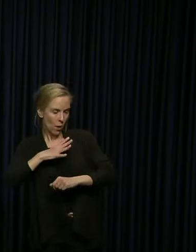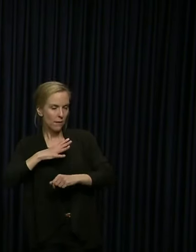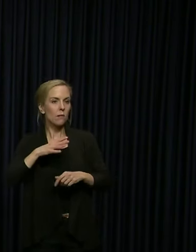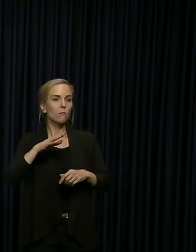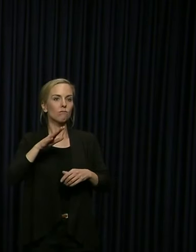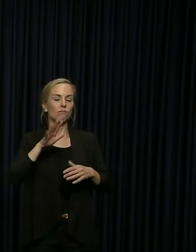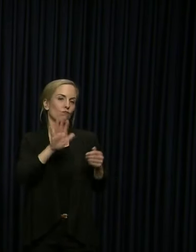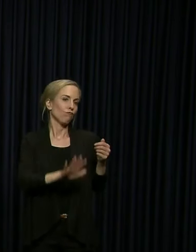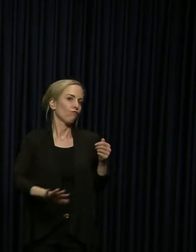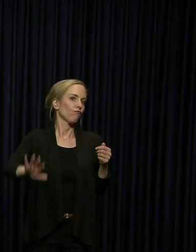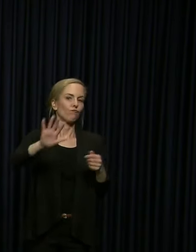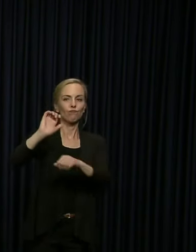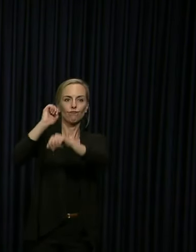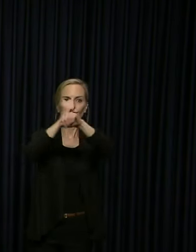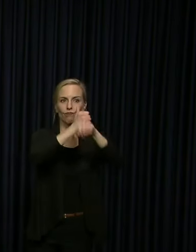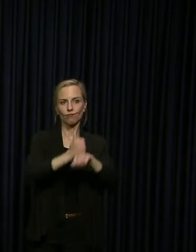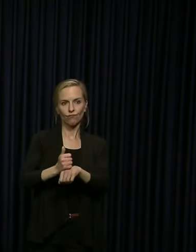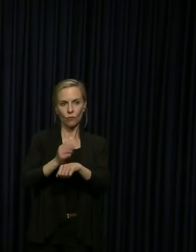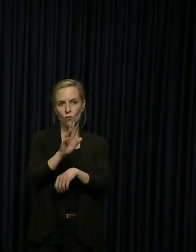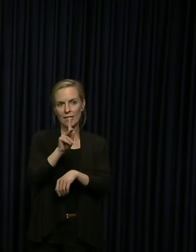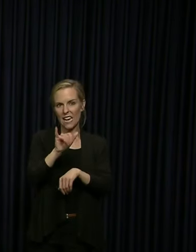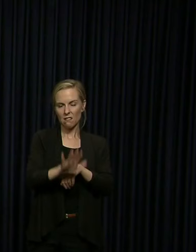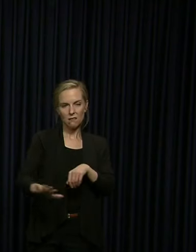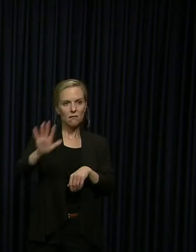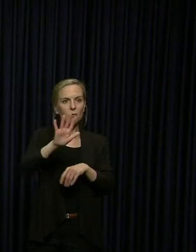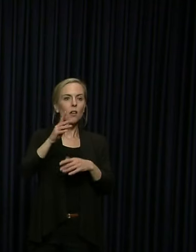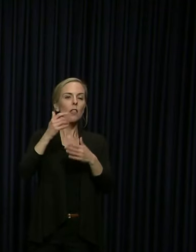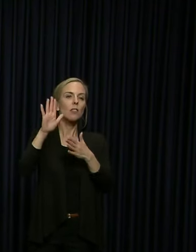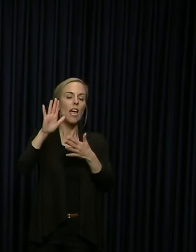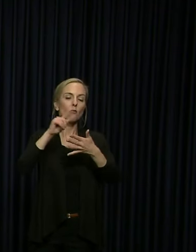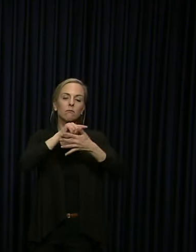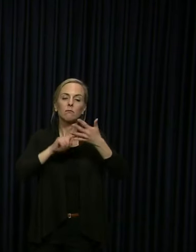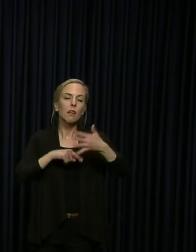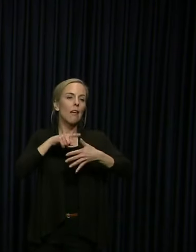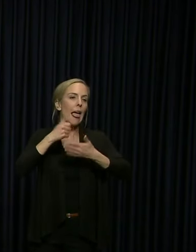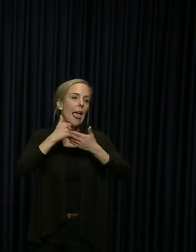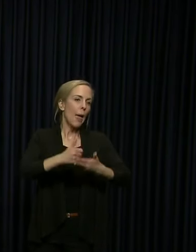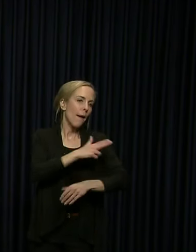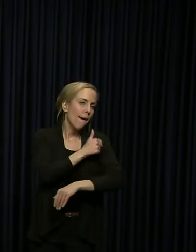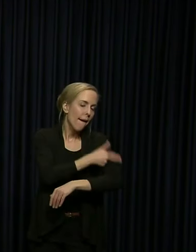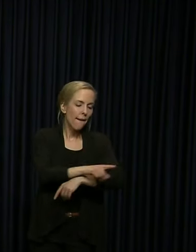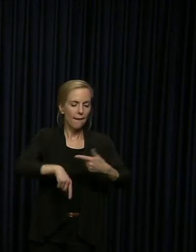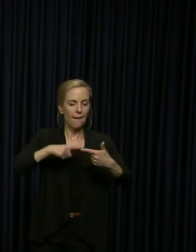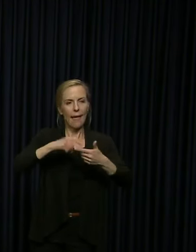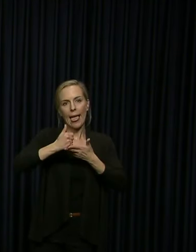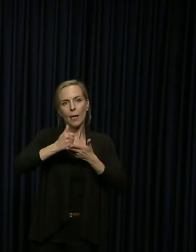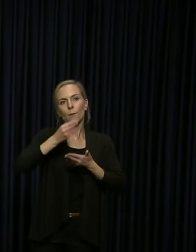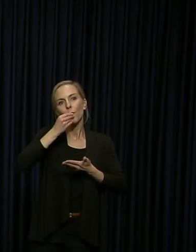RESPONDERS. THE MATERIALS ARE BEING SHIPPED OUT MONDAY APRIL 6th AND TESTING WILL BEGIN THE 7th AND